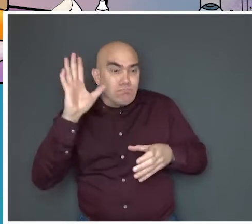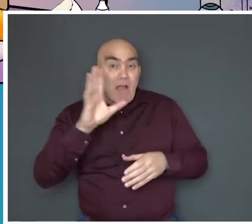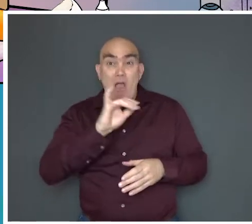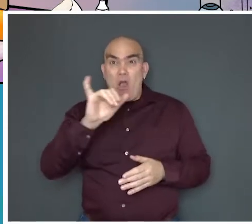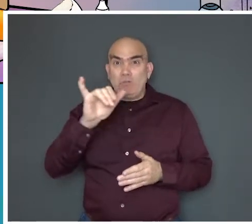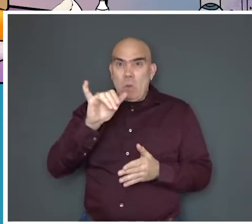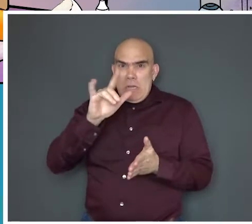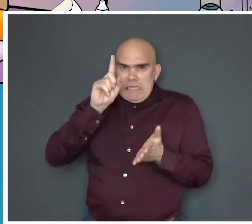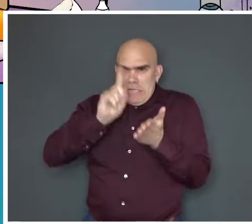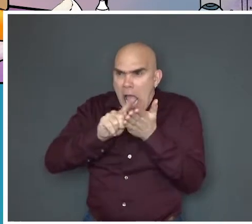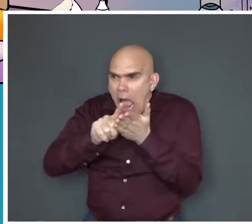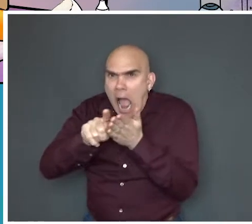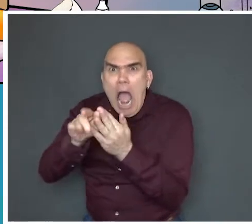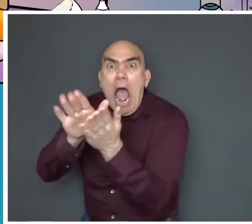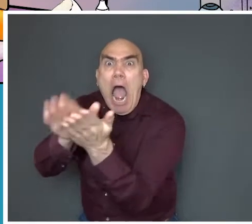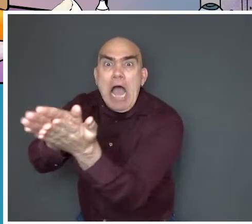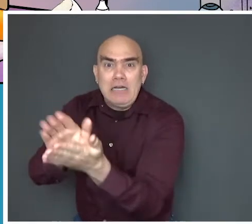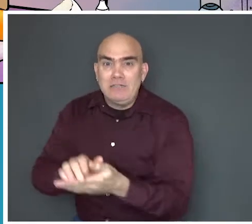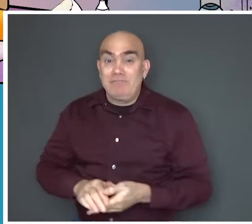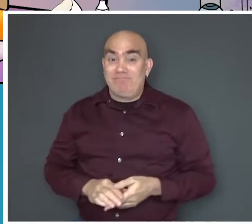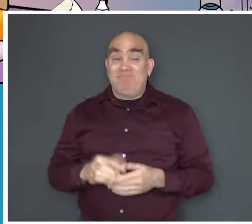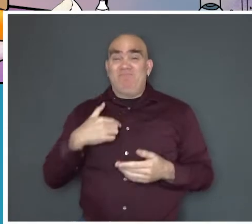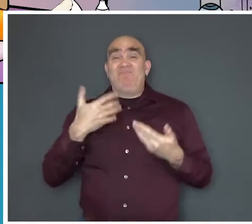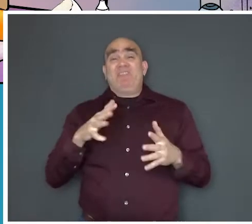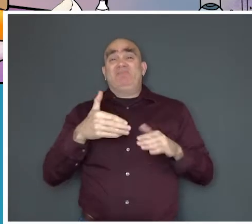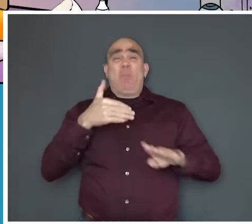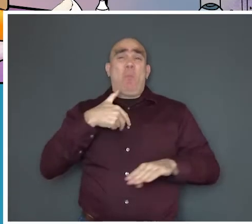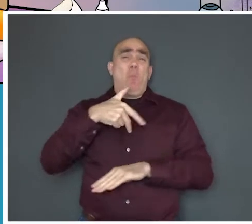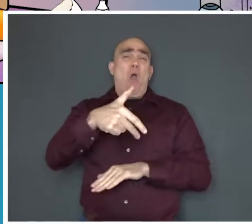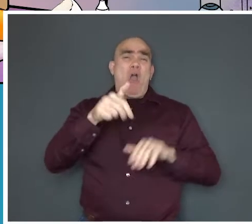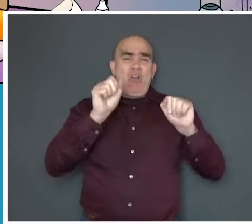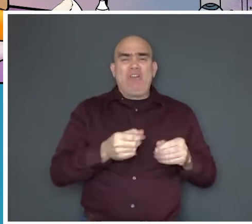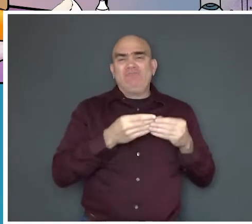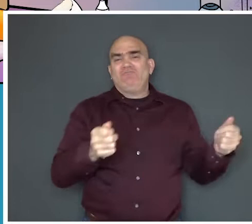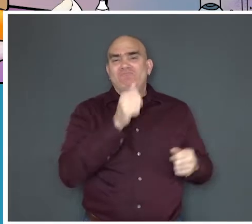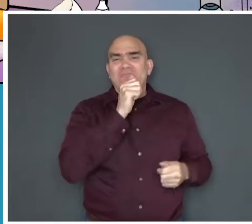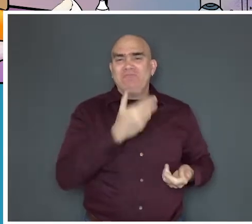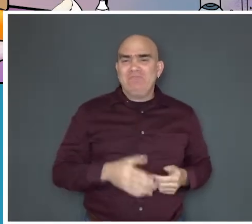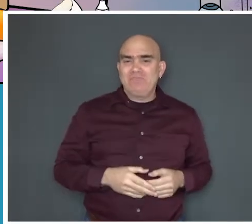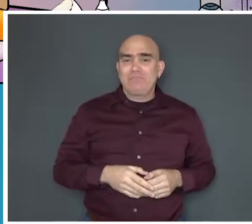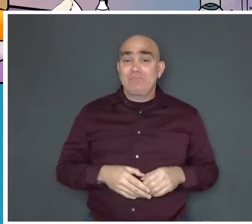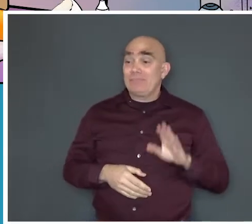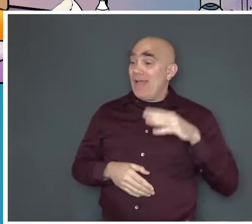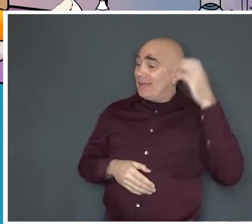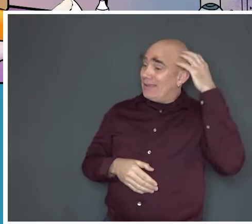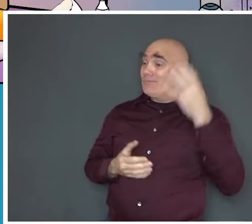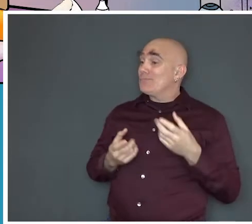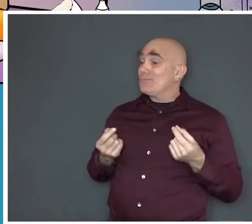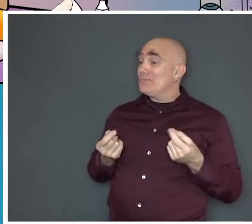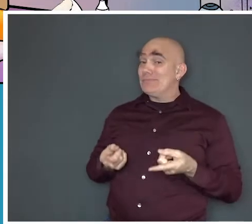the gator in investigator. I cracked cases before I could walk. (bell dings) [Marcus] Hey Annie, whatcha doing?